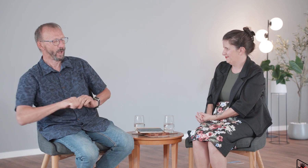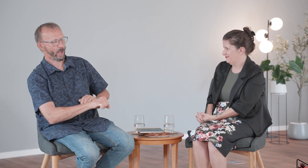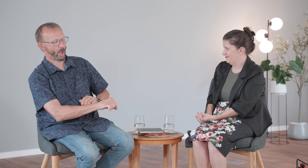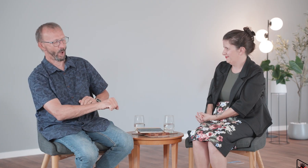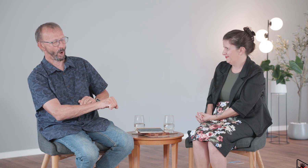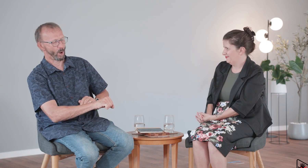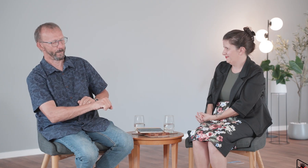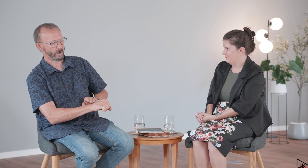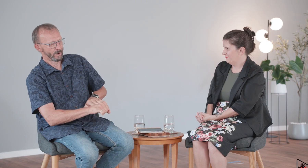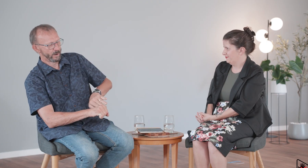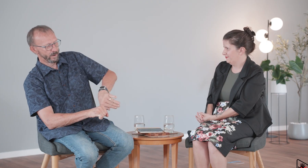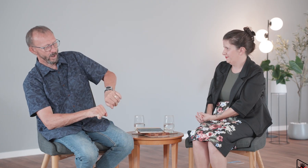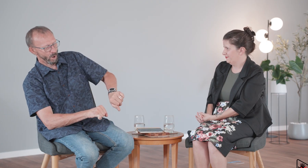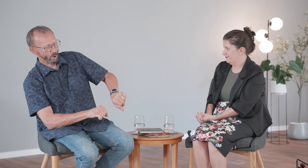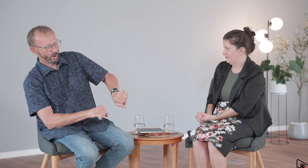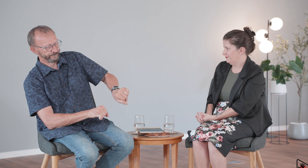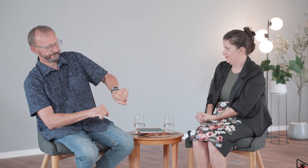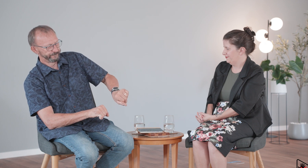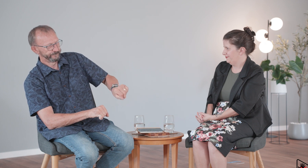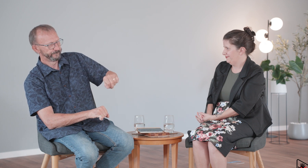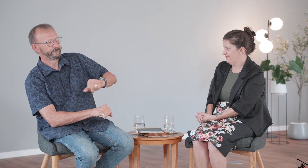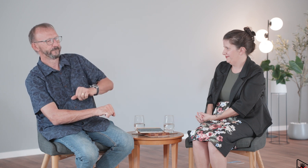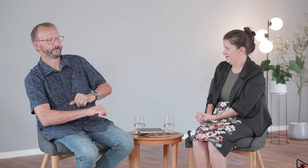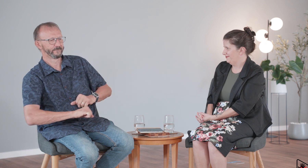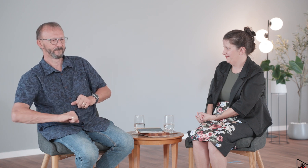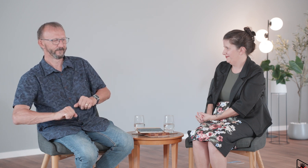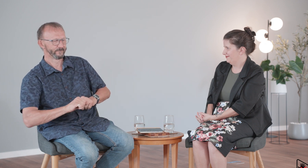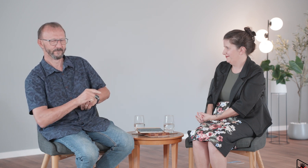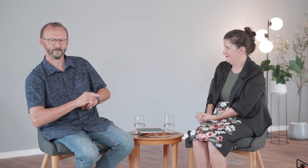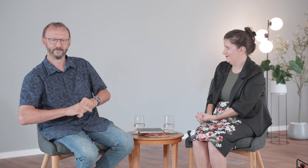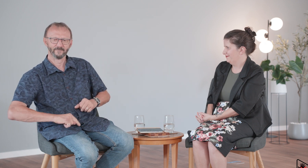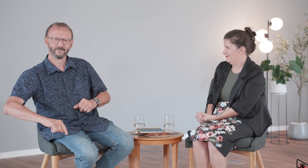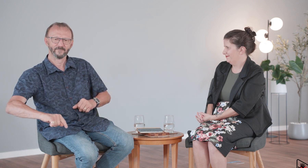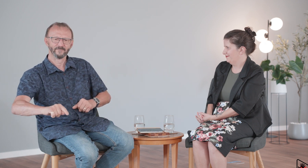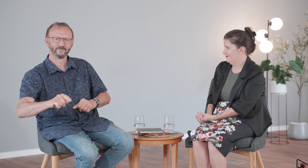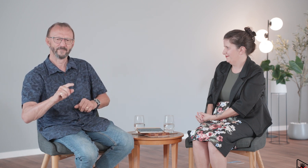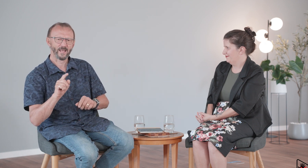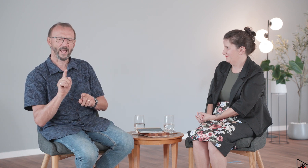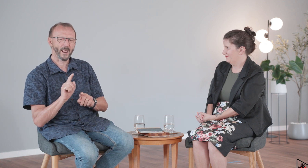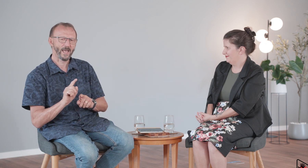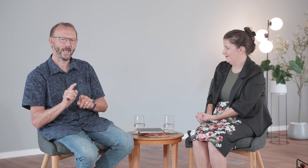you had the opportunity to flick a little switch and that would ensure that the alarm wouldn't